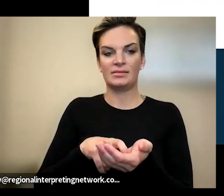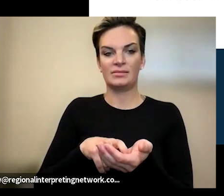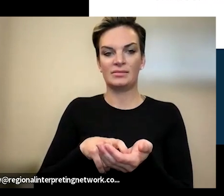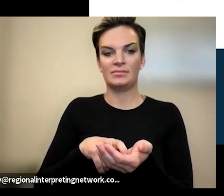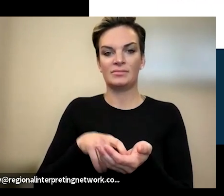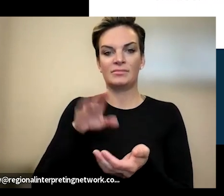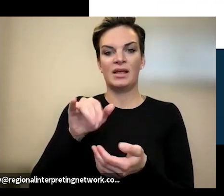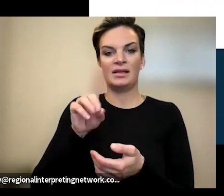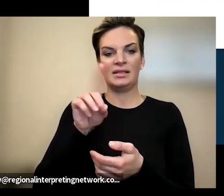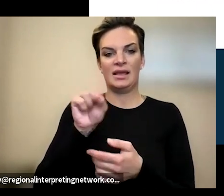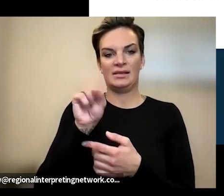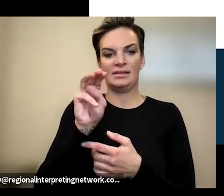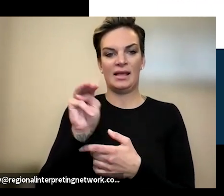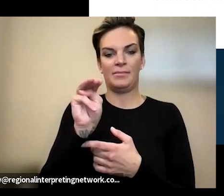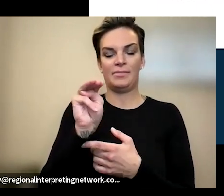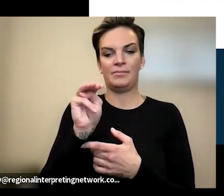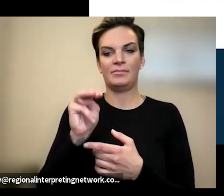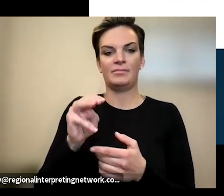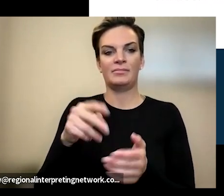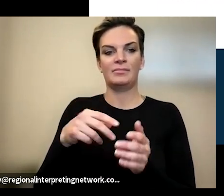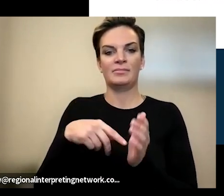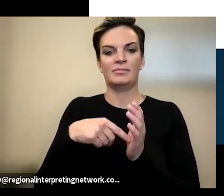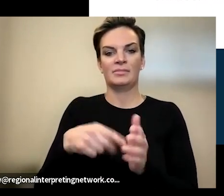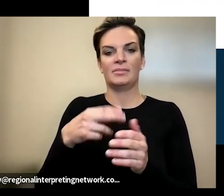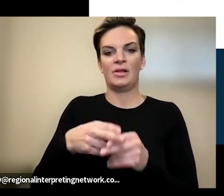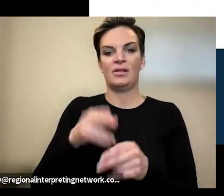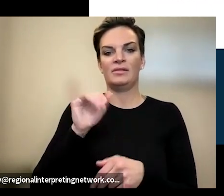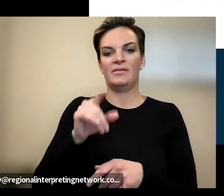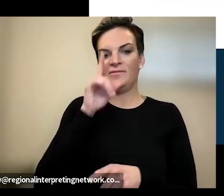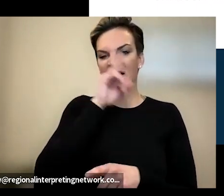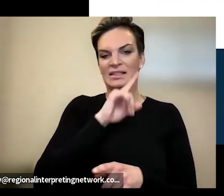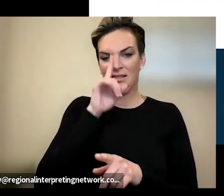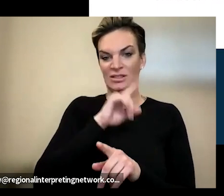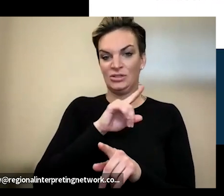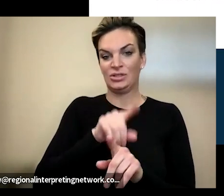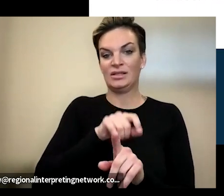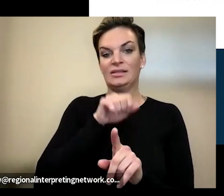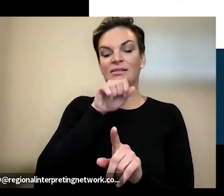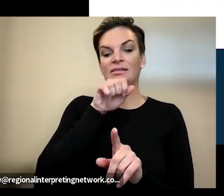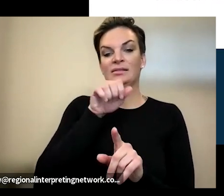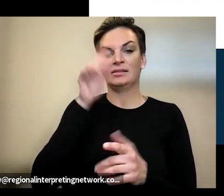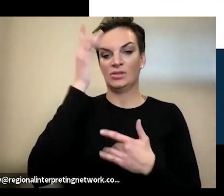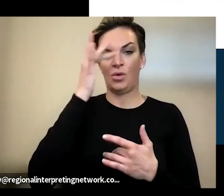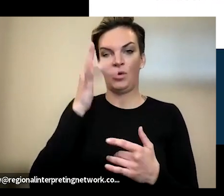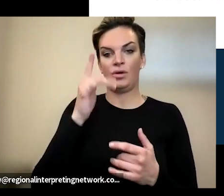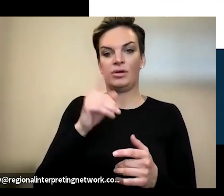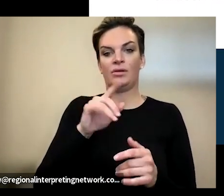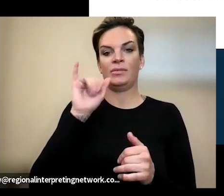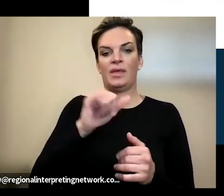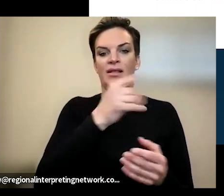DSM. So, it's called factitious disorder imposed on another so referring to mothers who are so-called